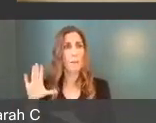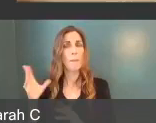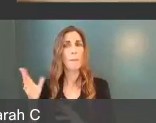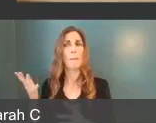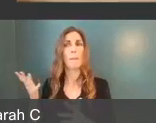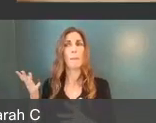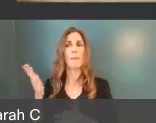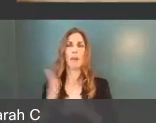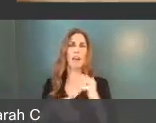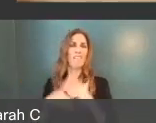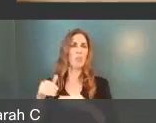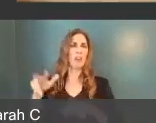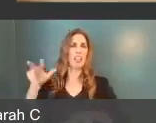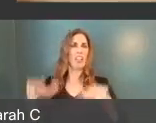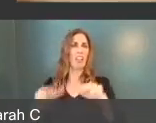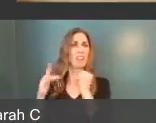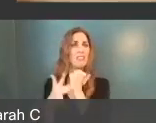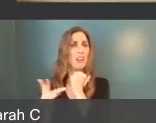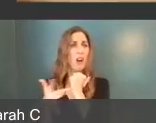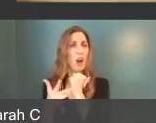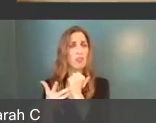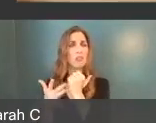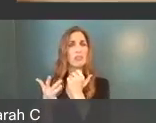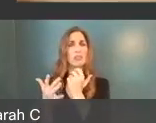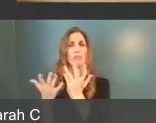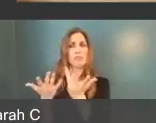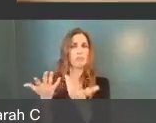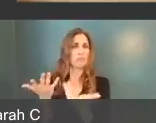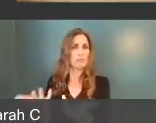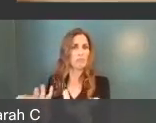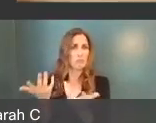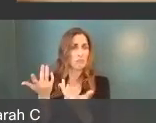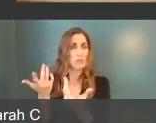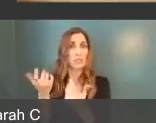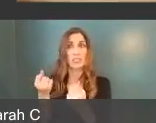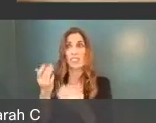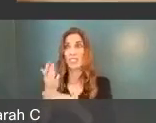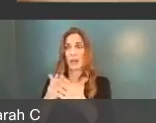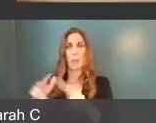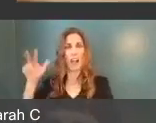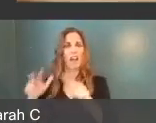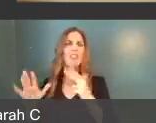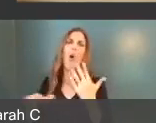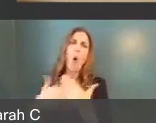technology, not all but just those that are, how do you, how do you, kind of, find out where they are